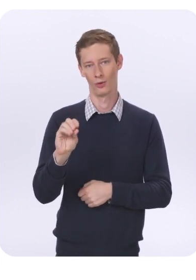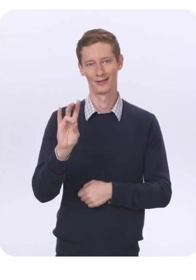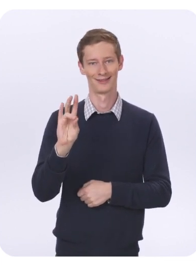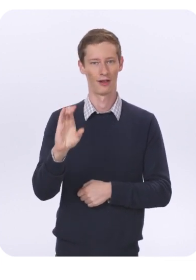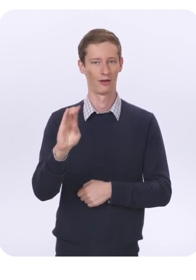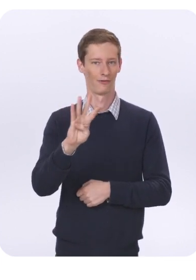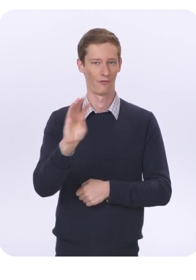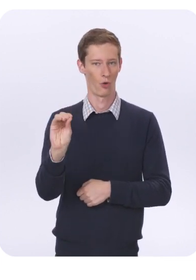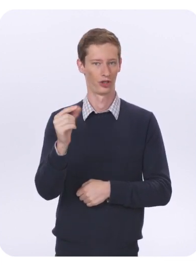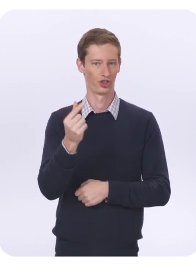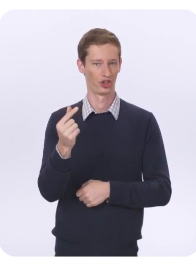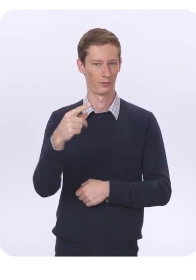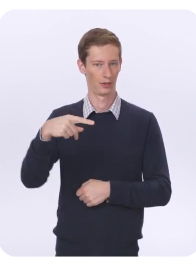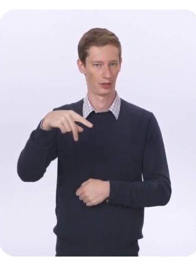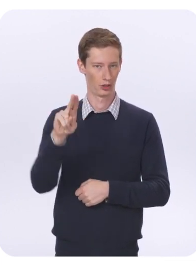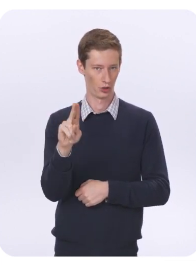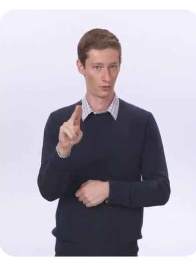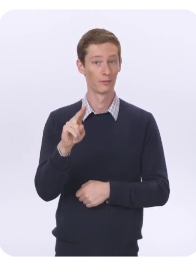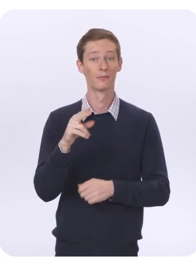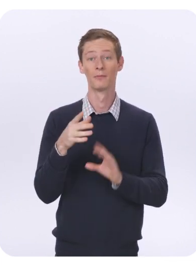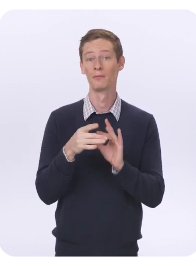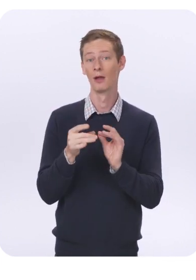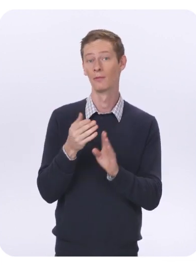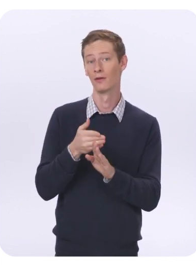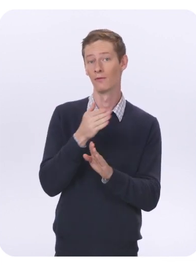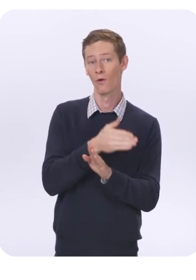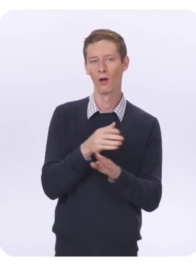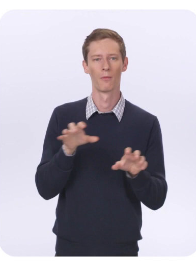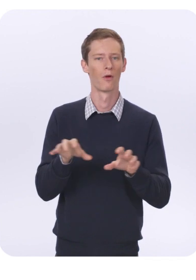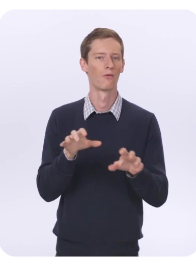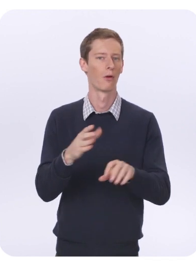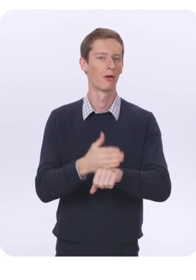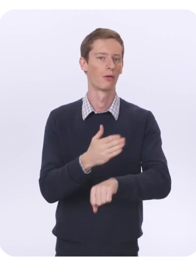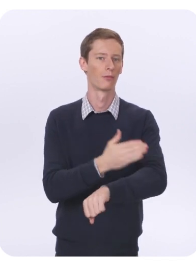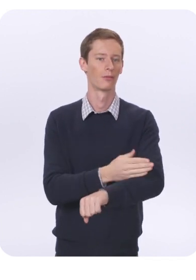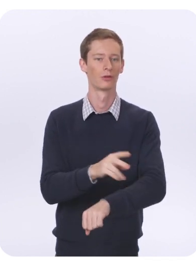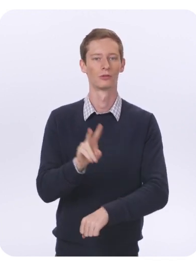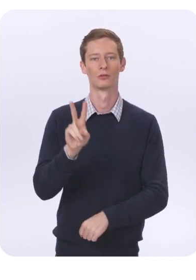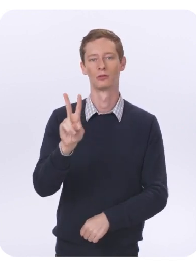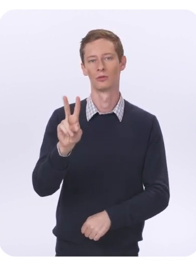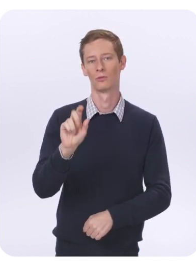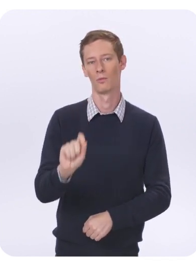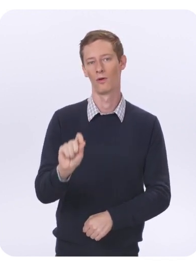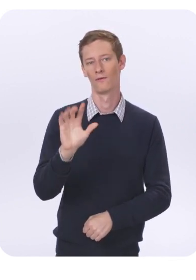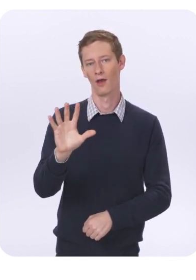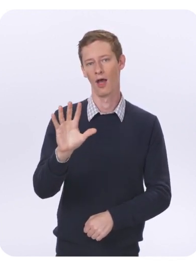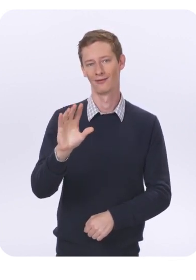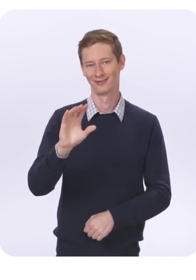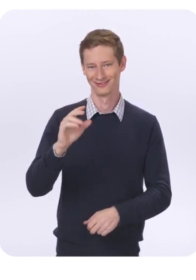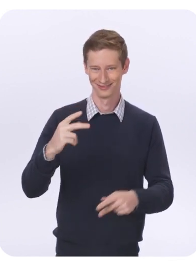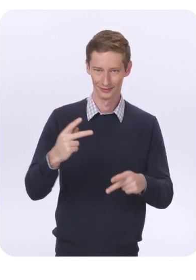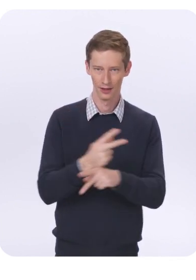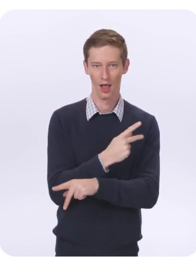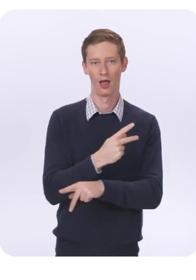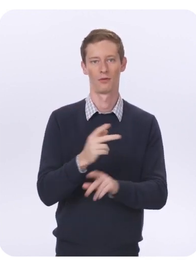it provides a performance improvement of up to 2.5x when compared with Adreno 650 from the previous generation.